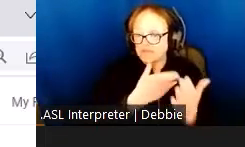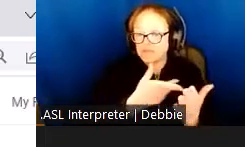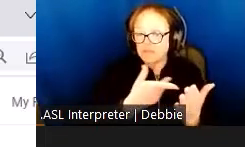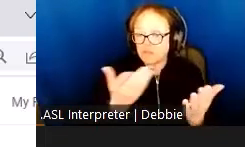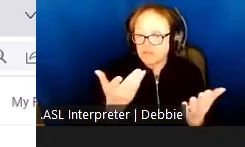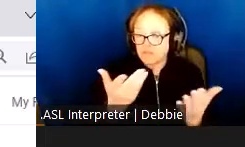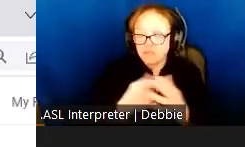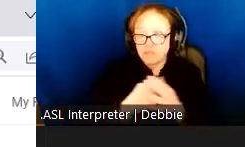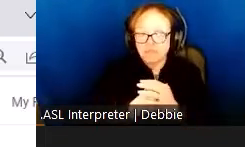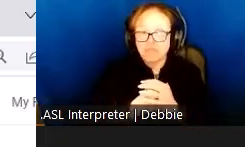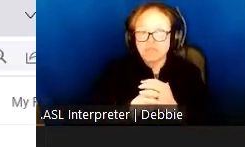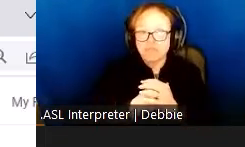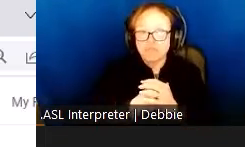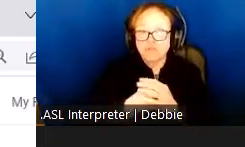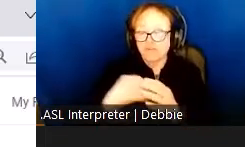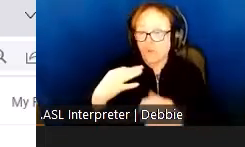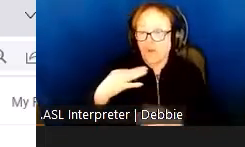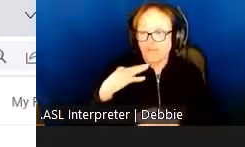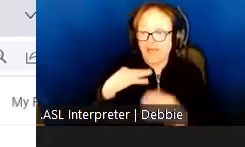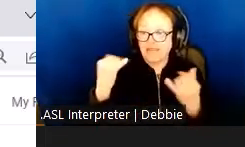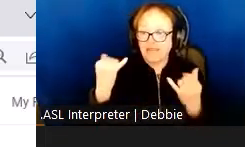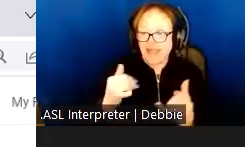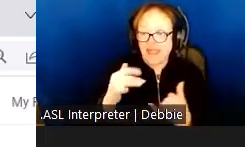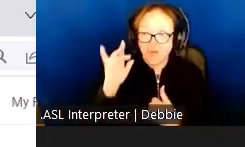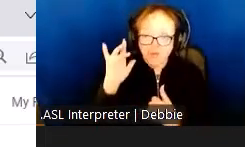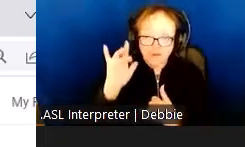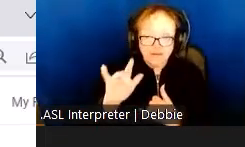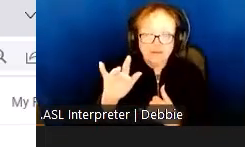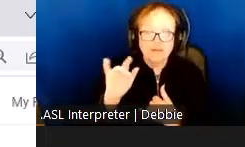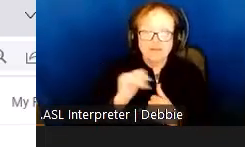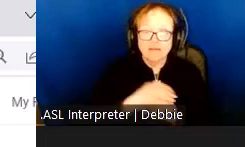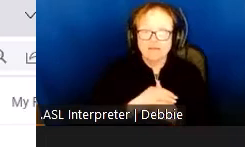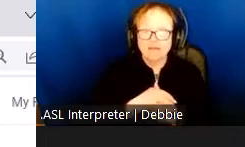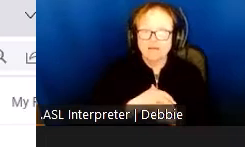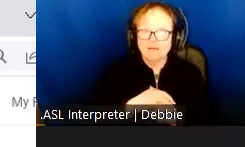Apply Now button under the New Jersey State Council on the Arts Individual Artist Fellowship